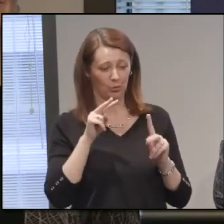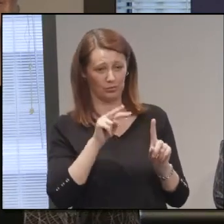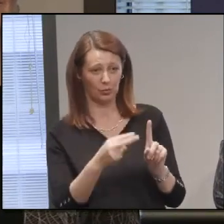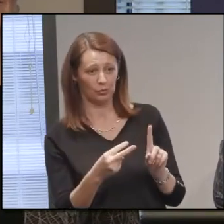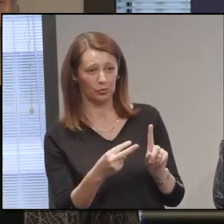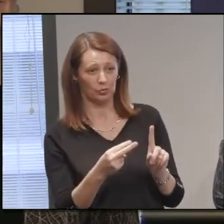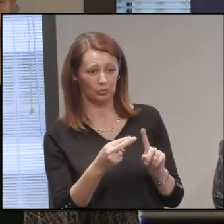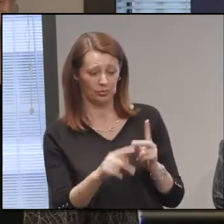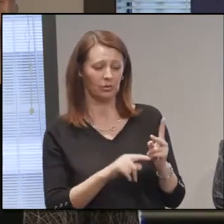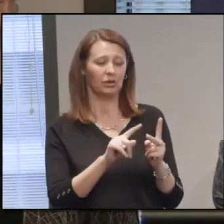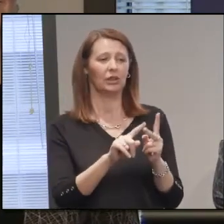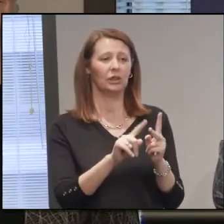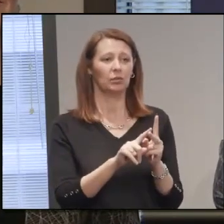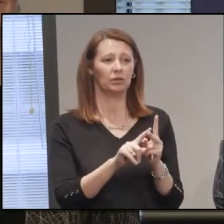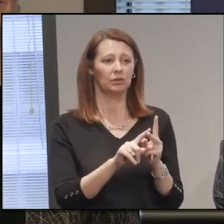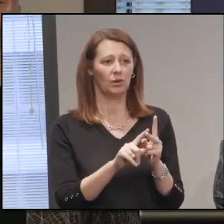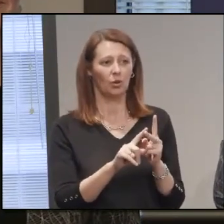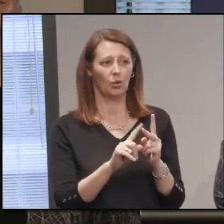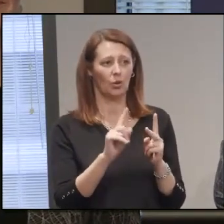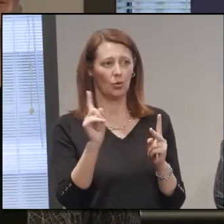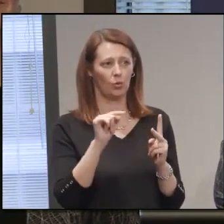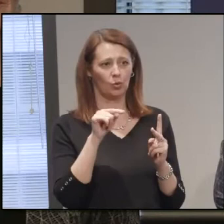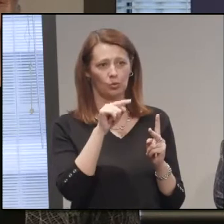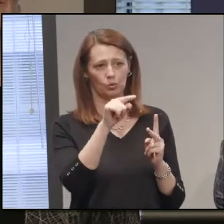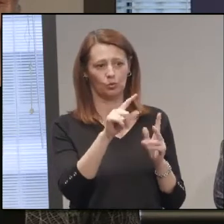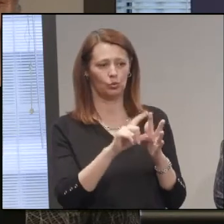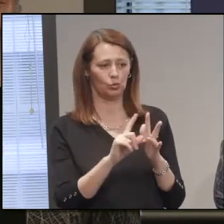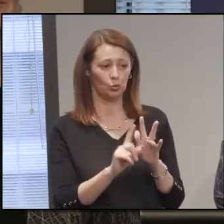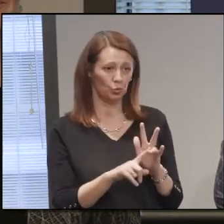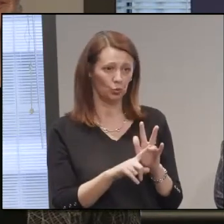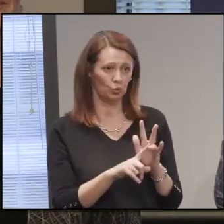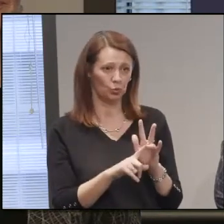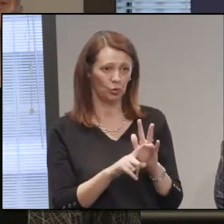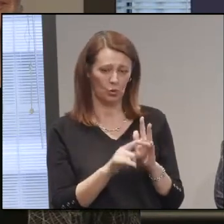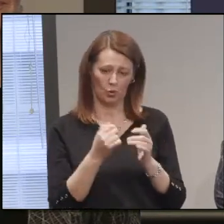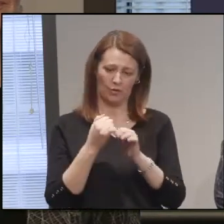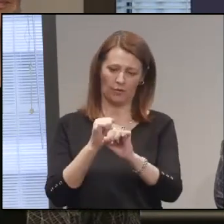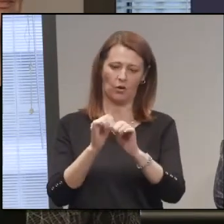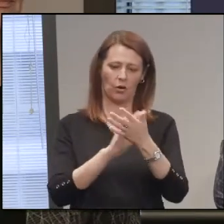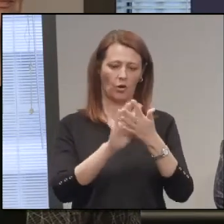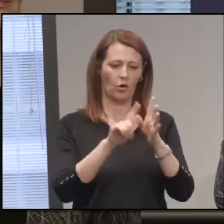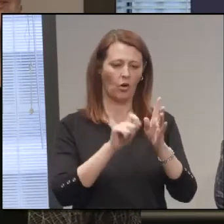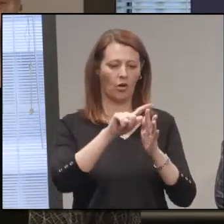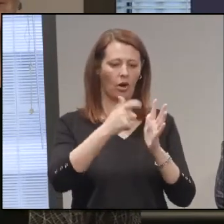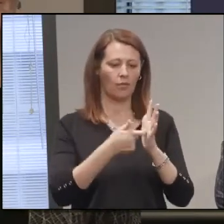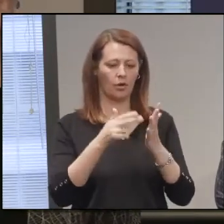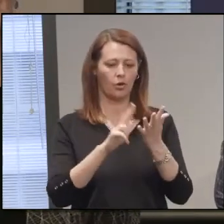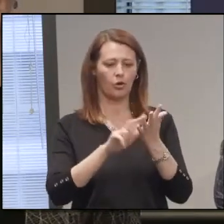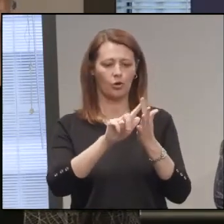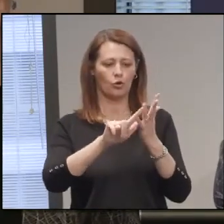also, but what you do to avoid hyperneurosis in the community is, they don't believe us anyway,